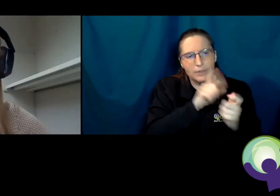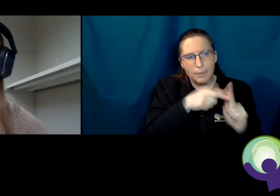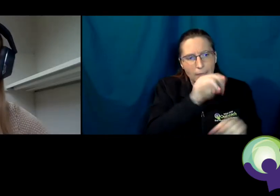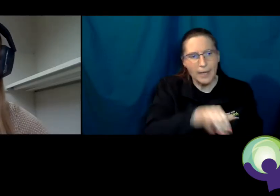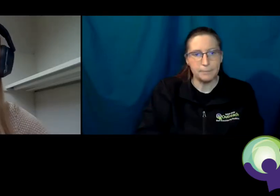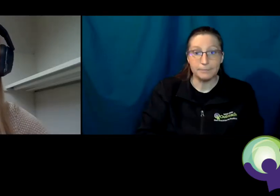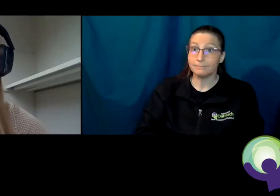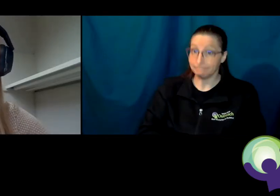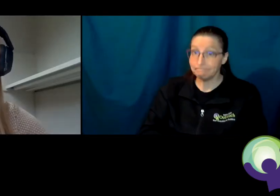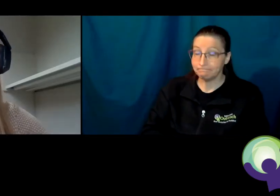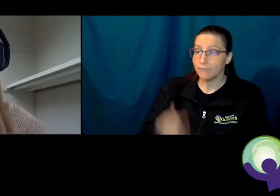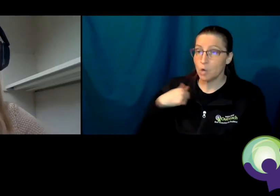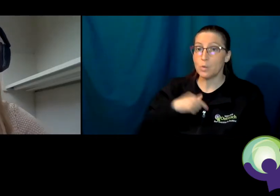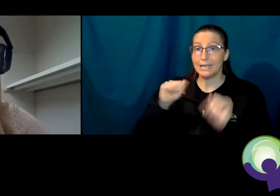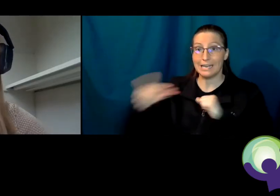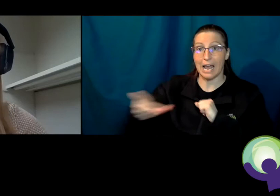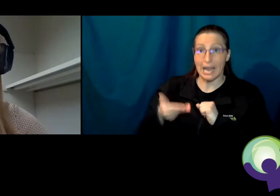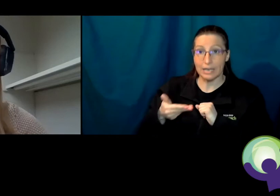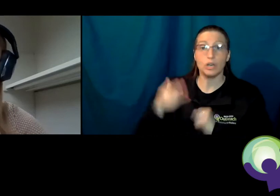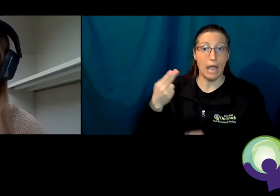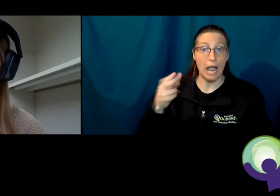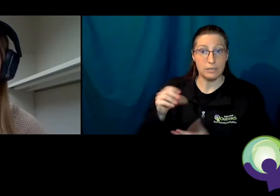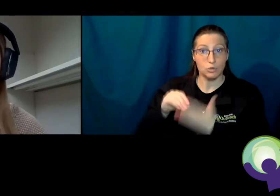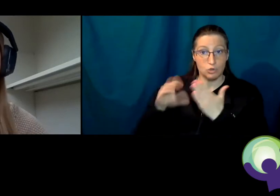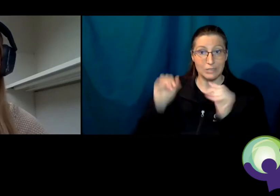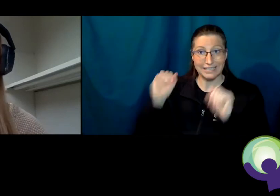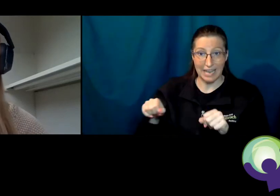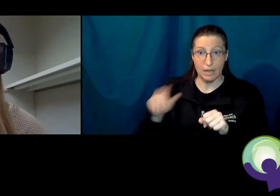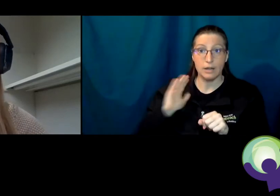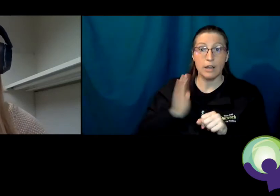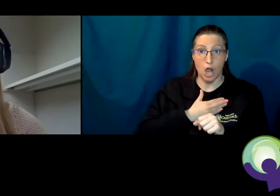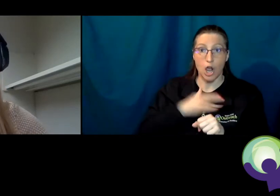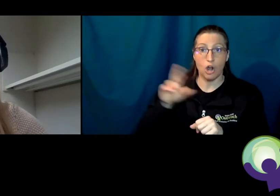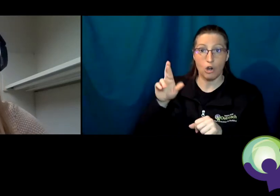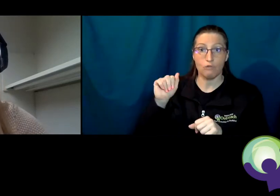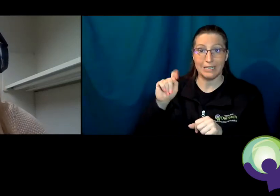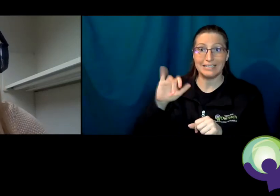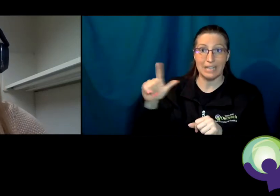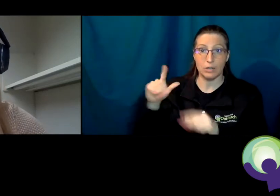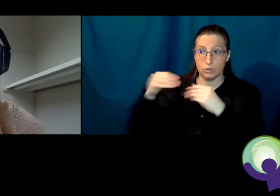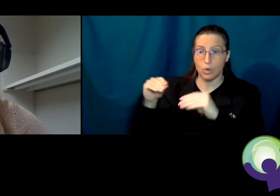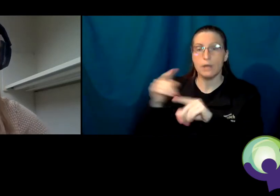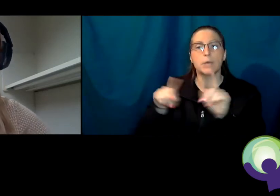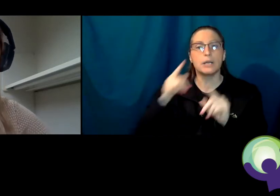Jordenne: Yep, we can hire high school students in our retail store locations. For our corporate office,